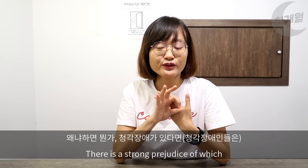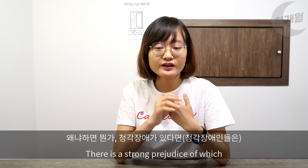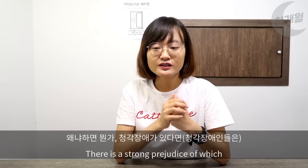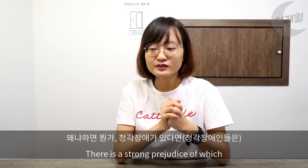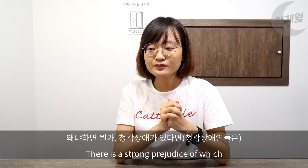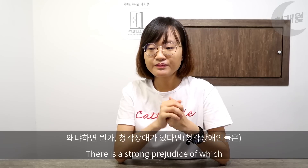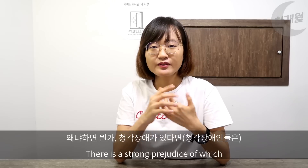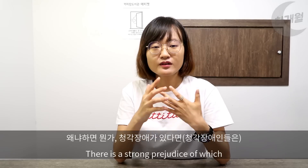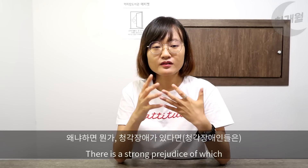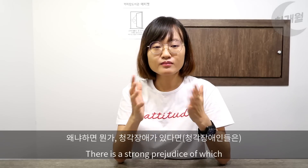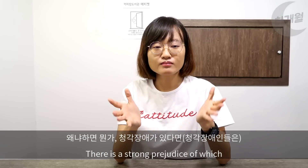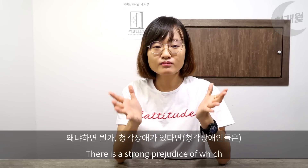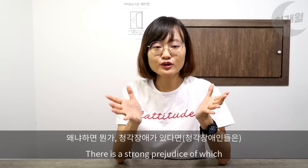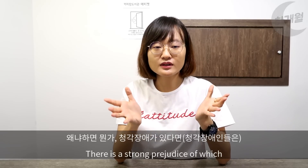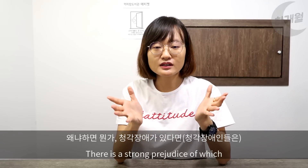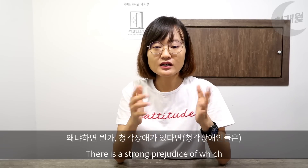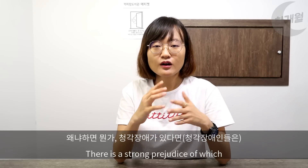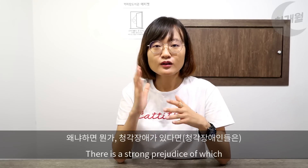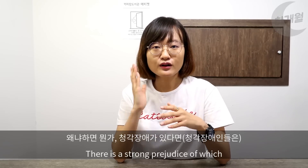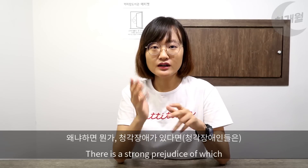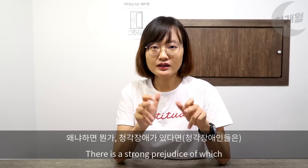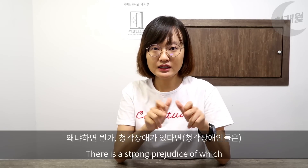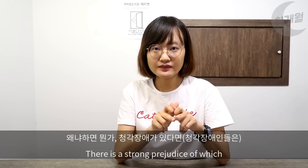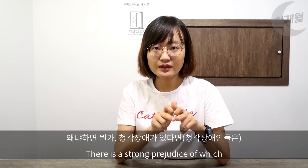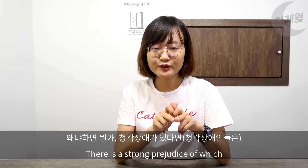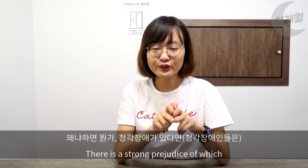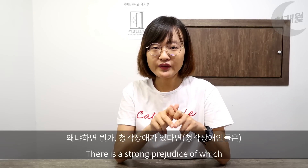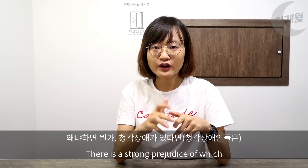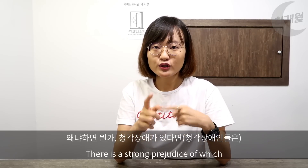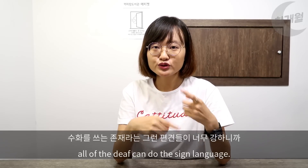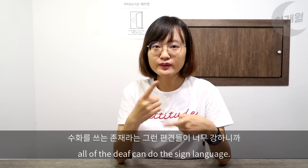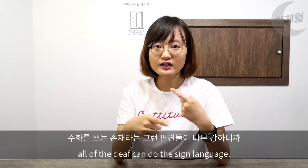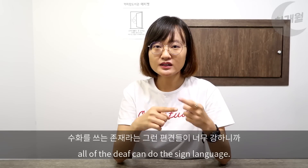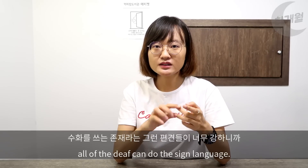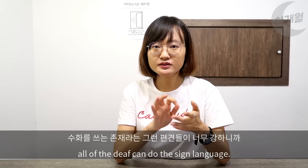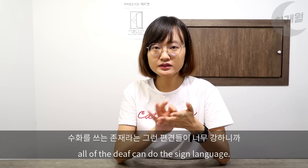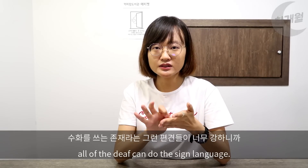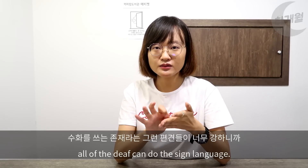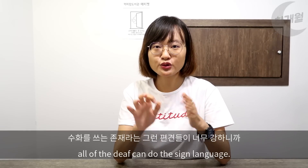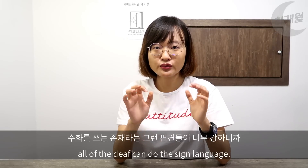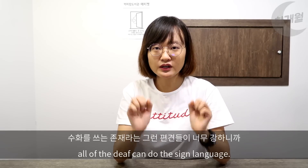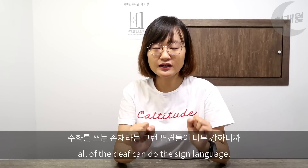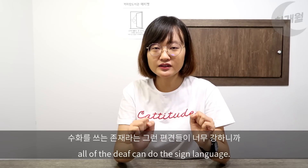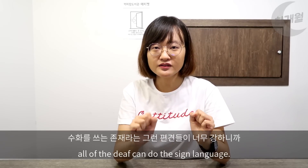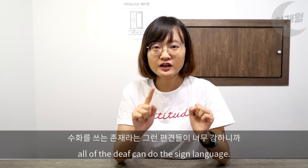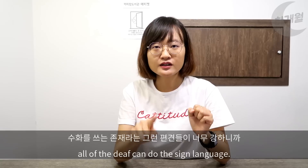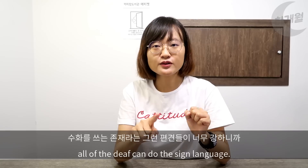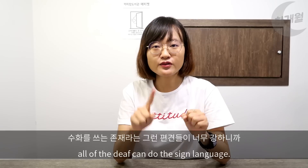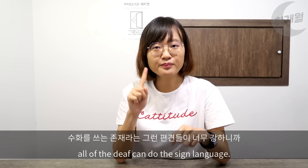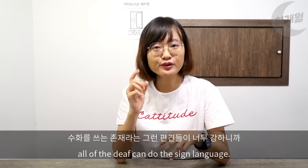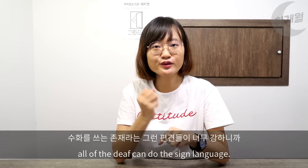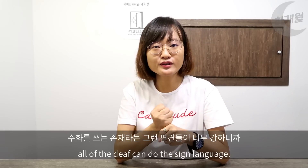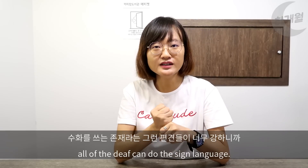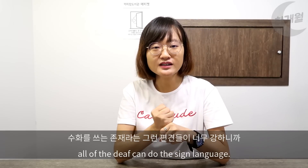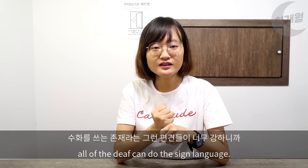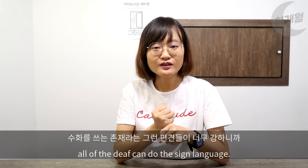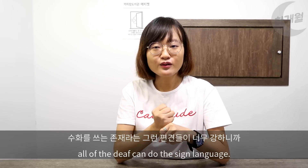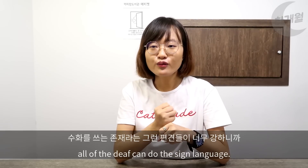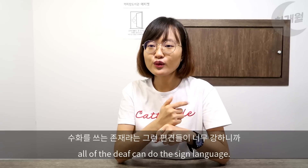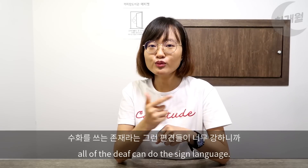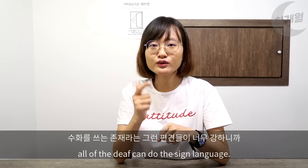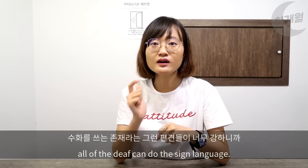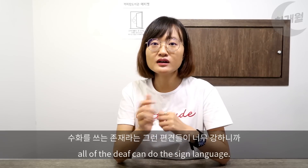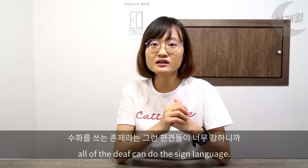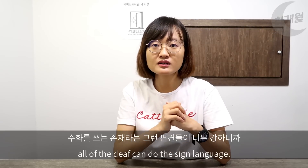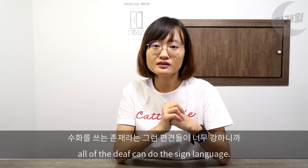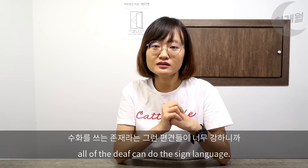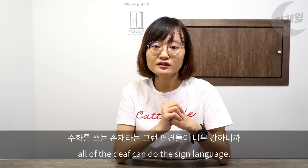There is a strong prejudice of which all of the deaf can do the sign language.